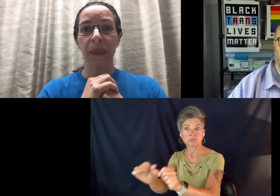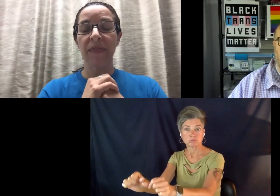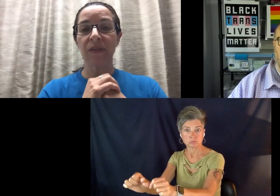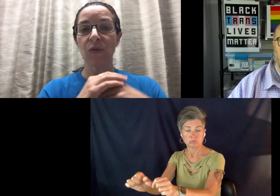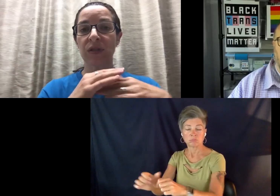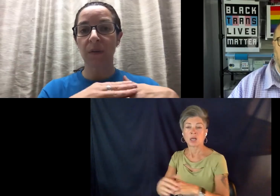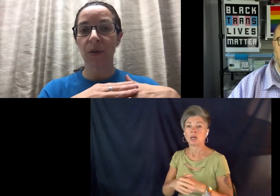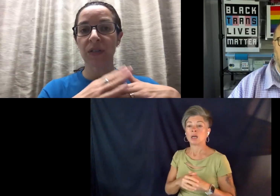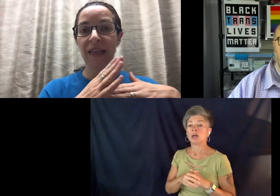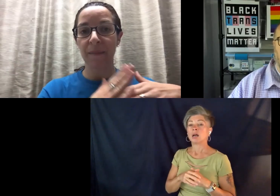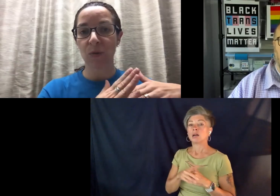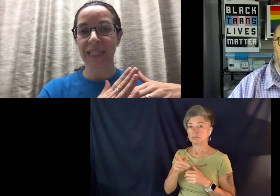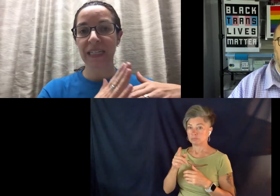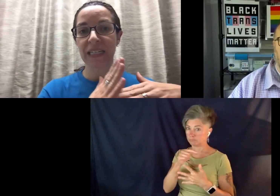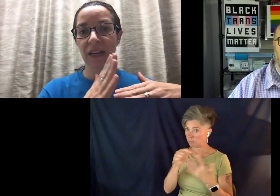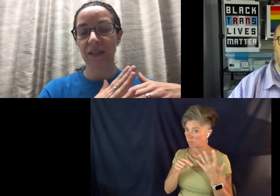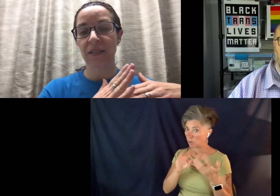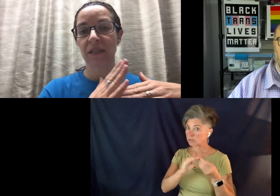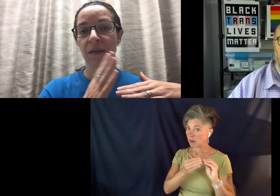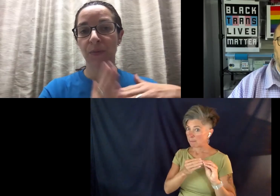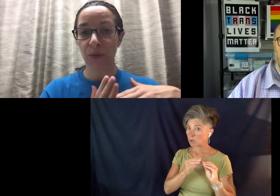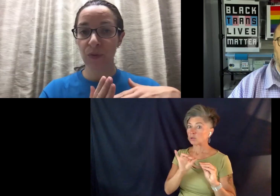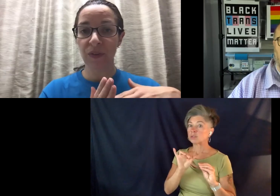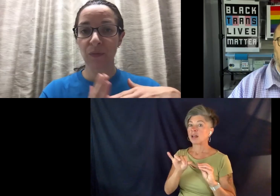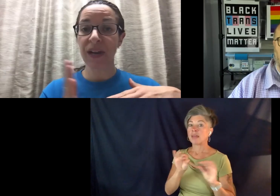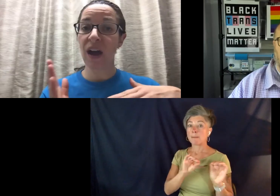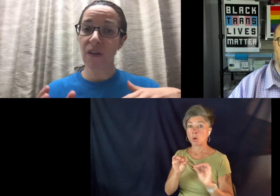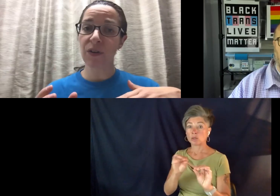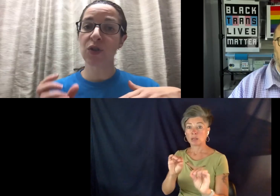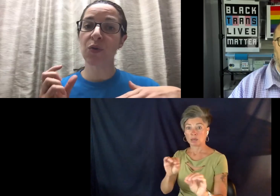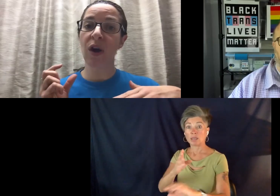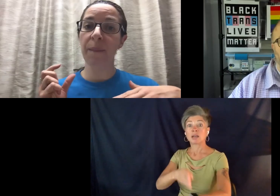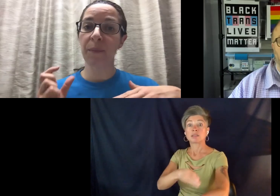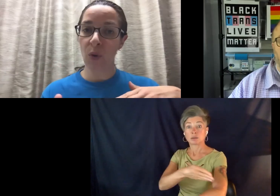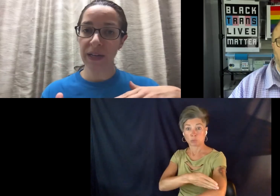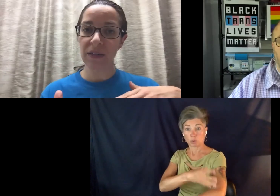And that those numbers and that motility does improve and recover to a point.